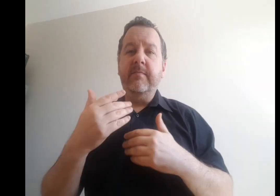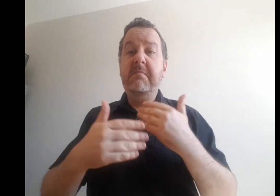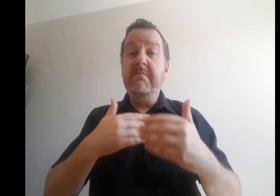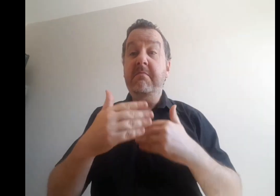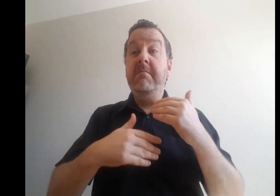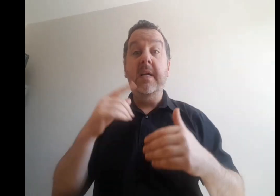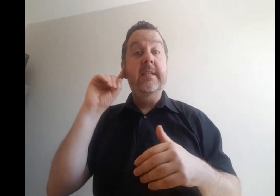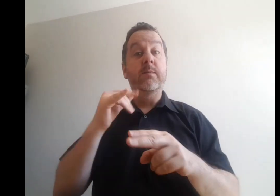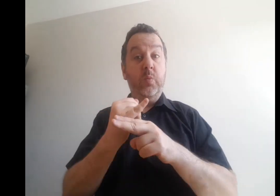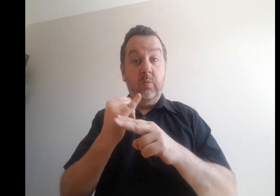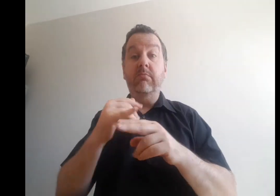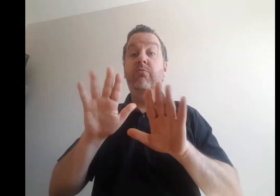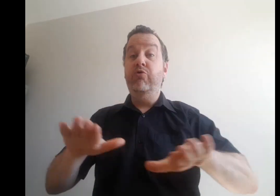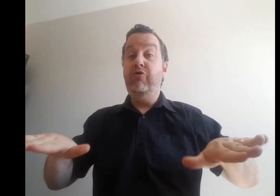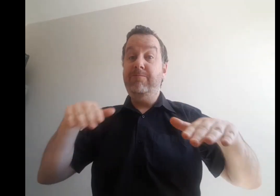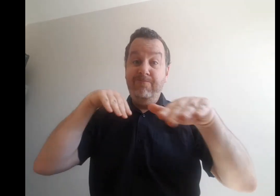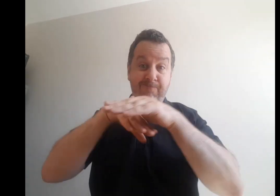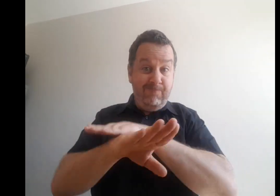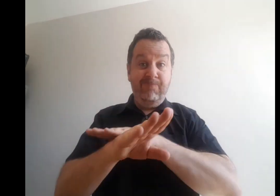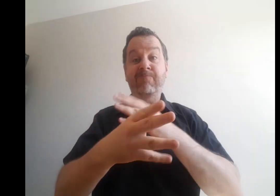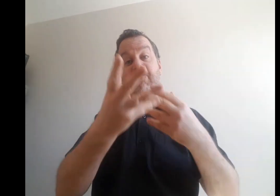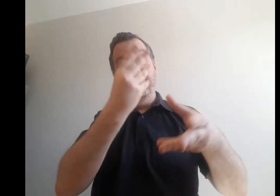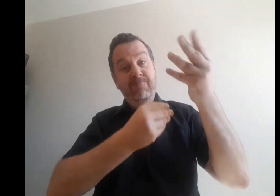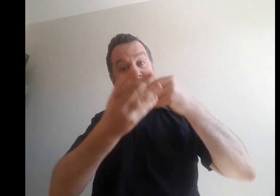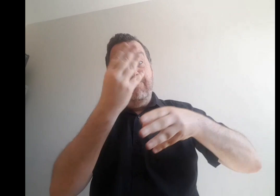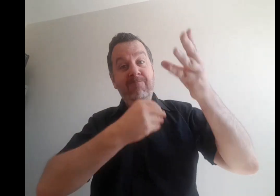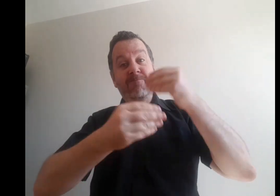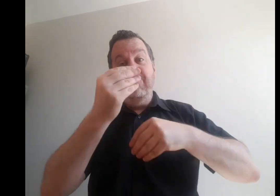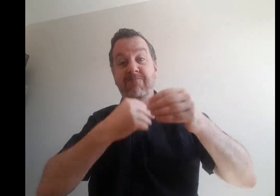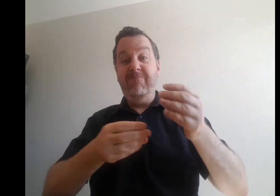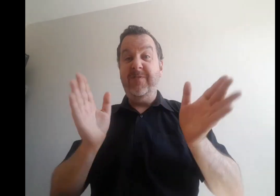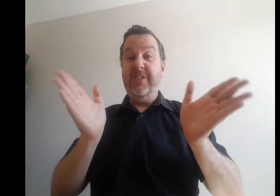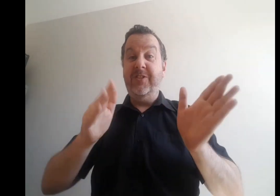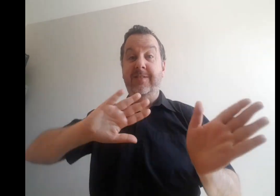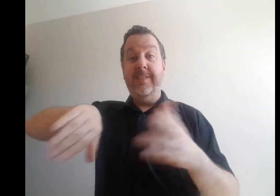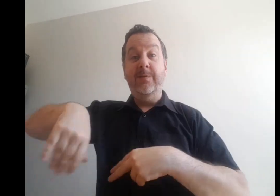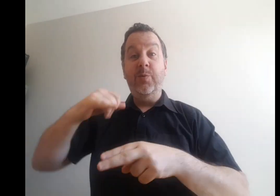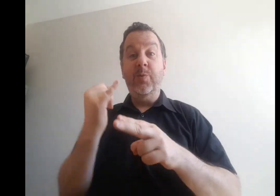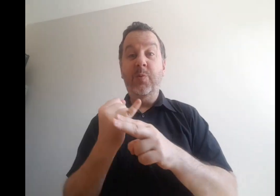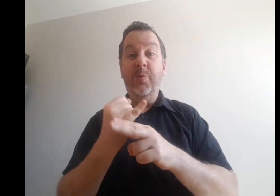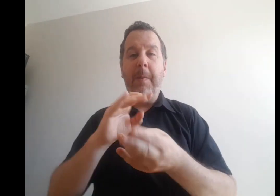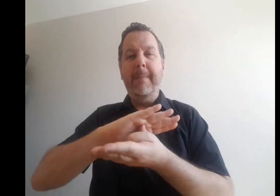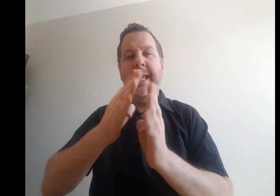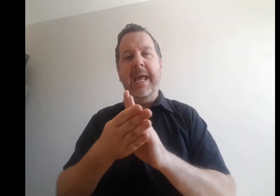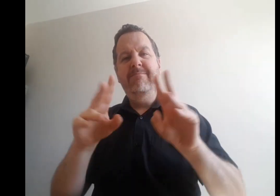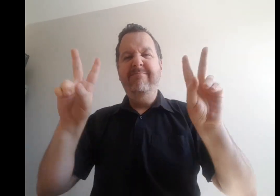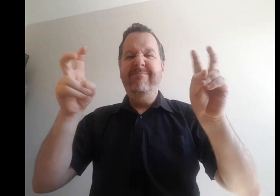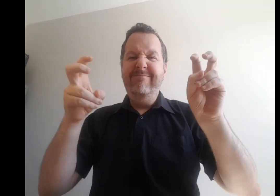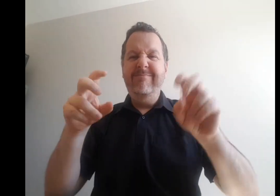But you then saw children coming out of deaf schools and becoming, what were often termed at the time,